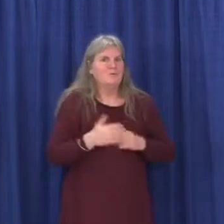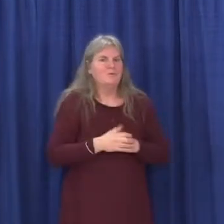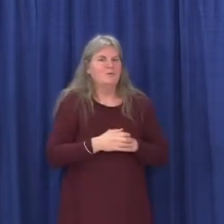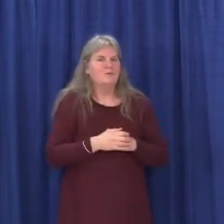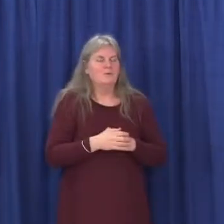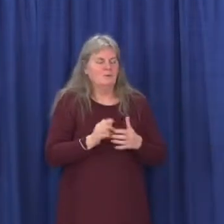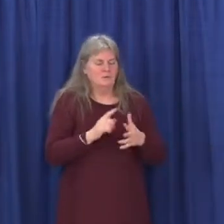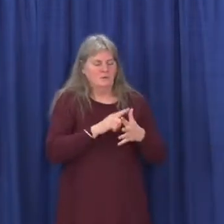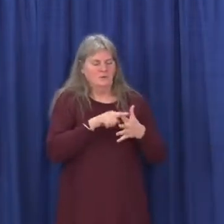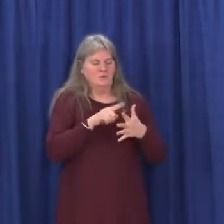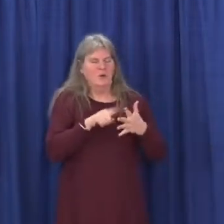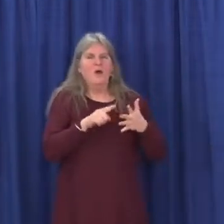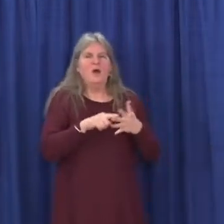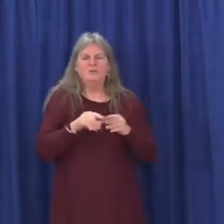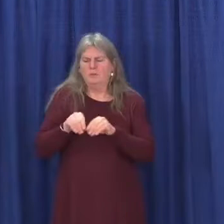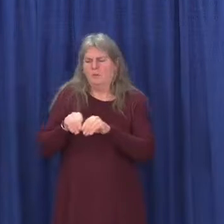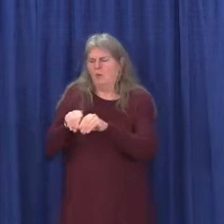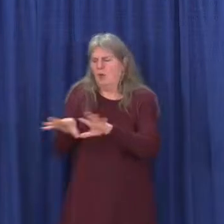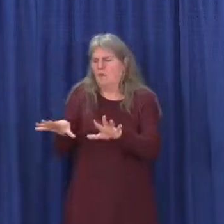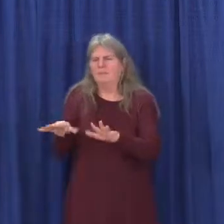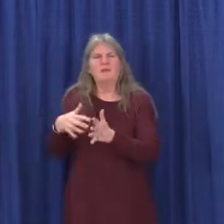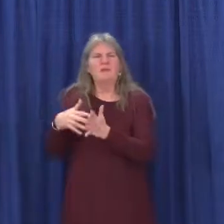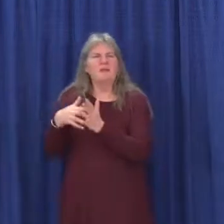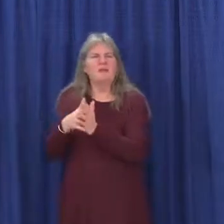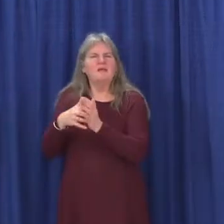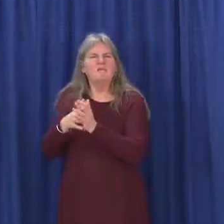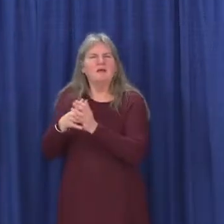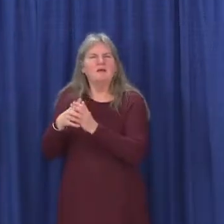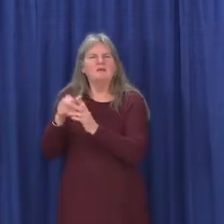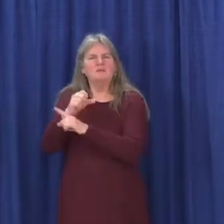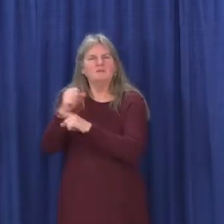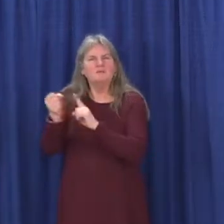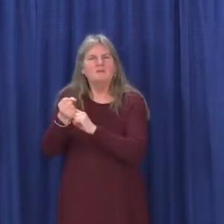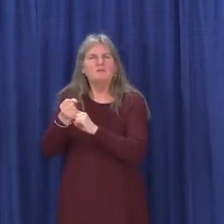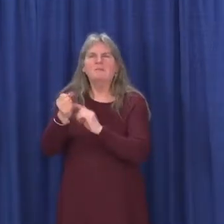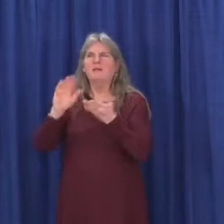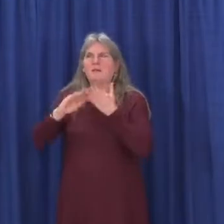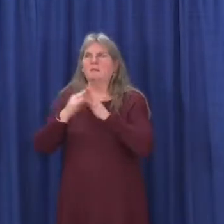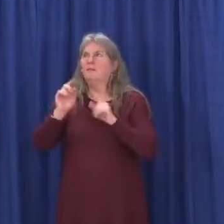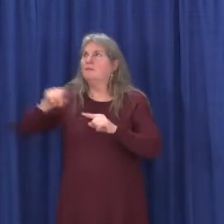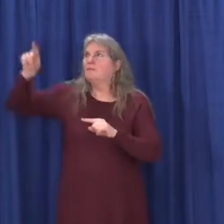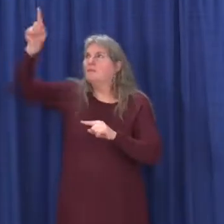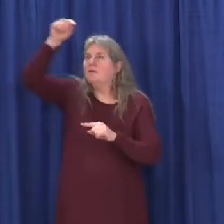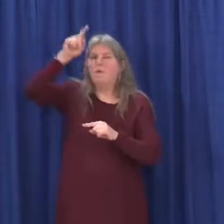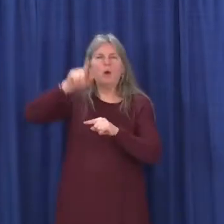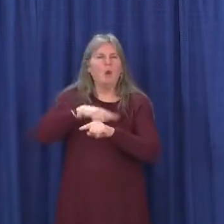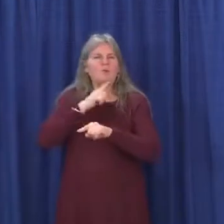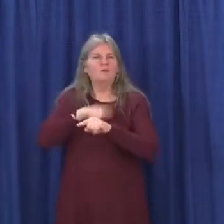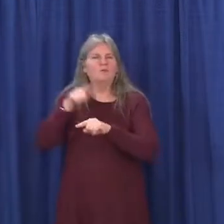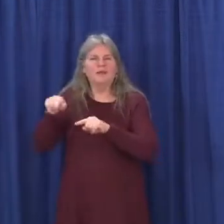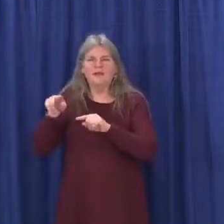settings, such as in long term care and in communities. We also look at case activity,